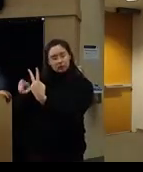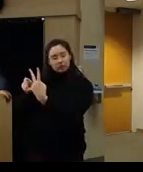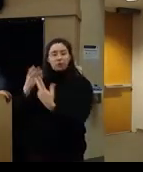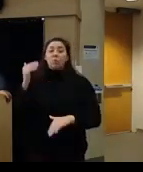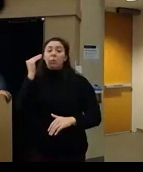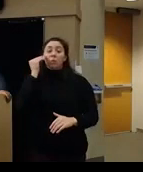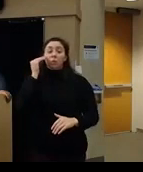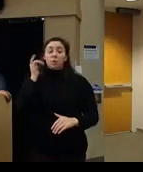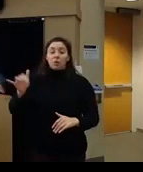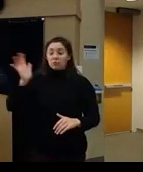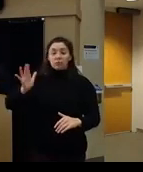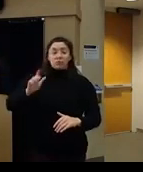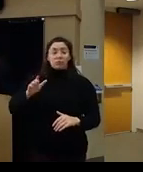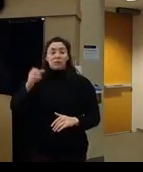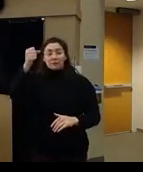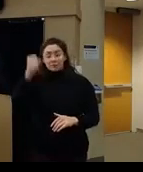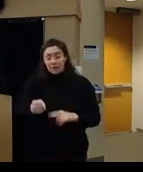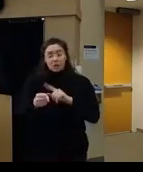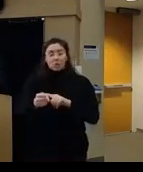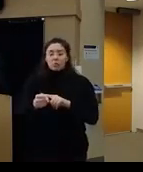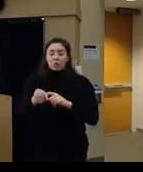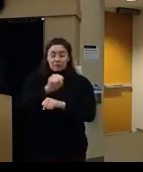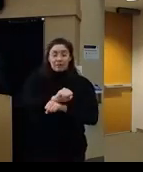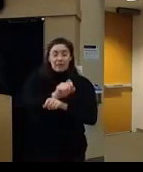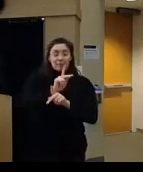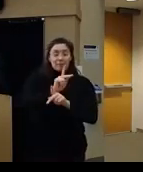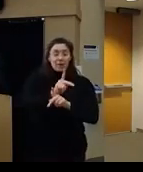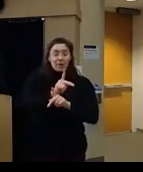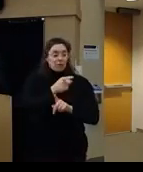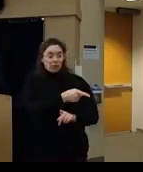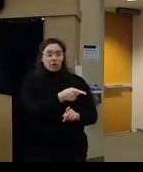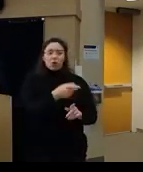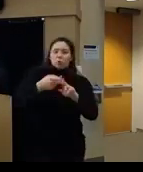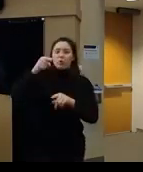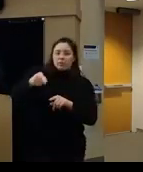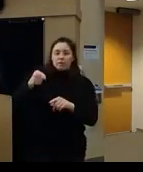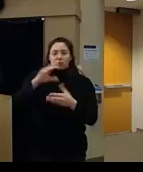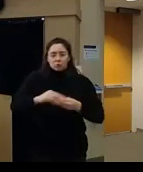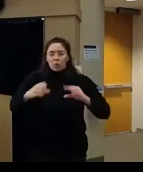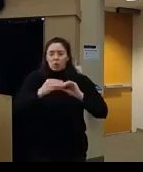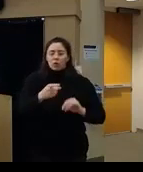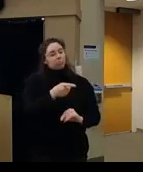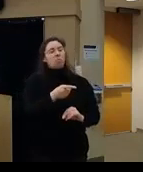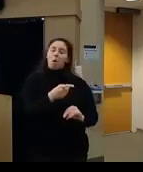in the Ellum South uh slave holders use this biblical tale to justify slavery and to push